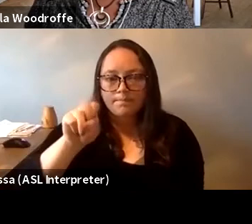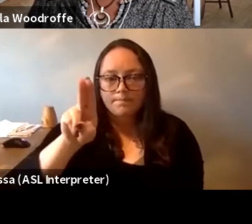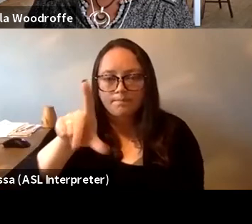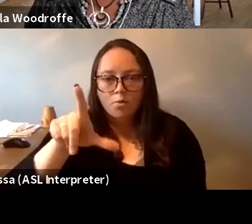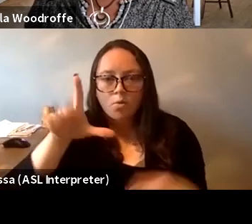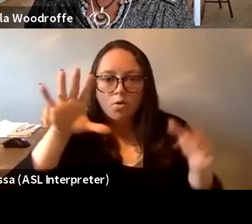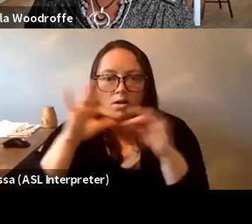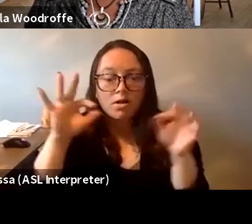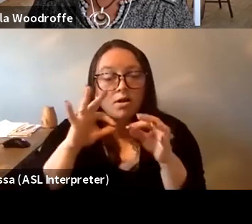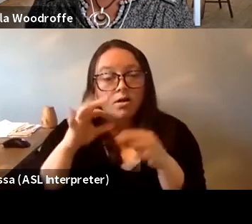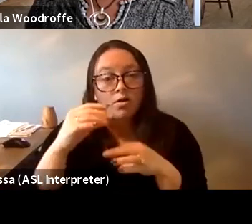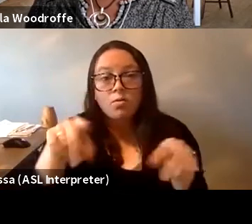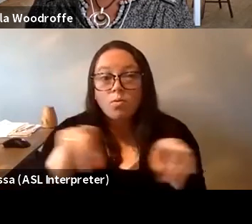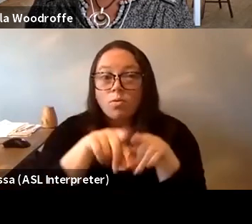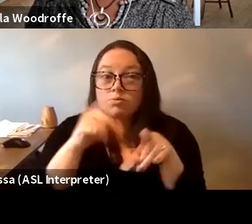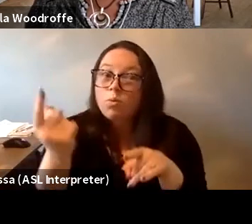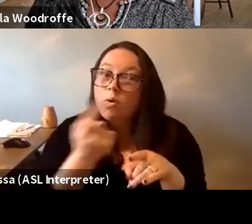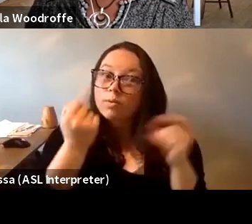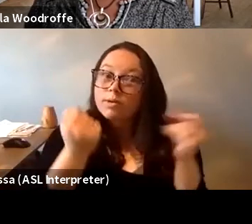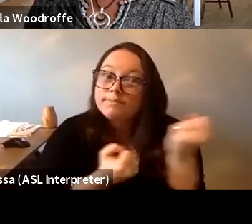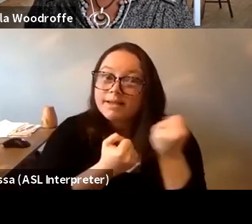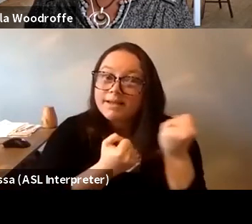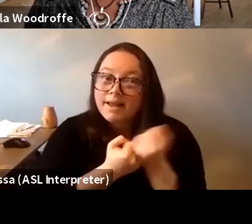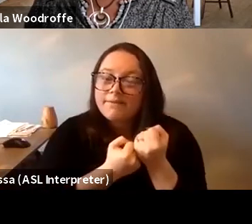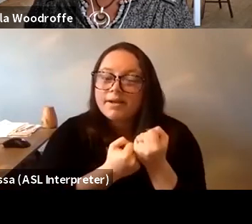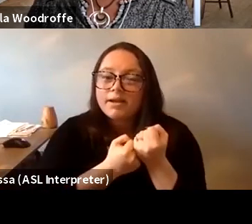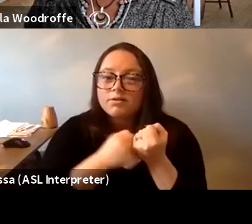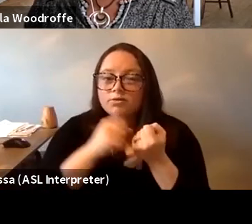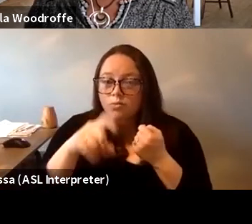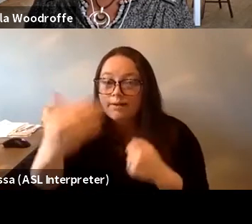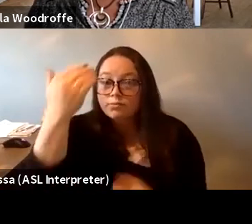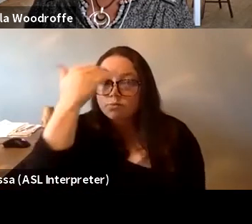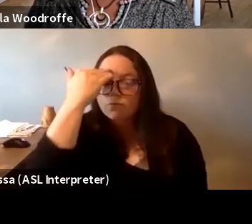that it's not going to be an easy track and you're gonna